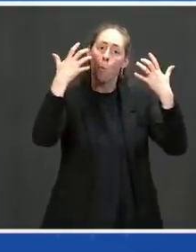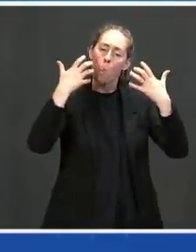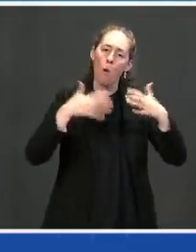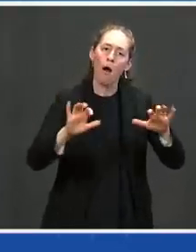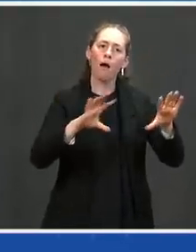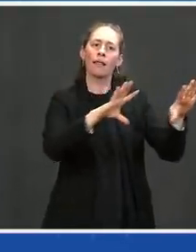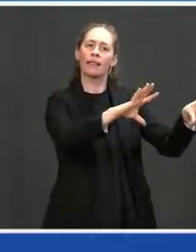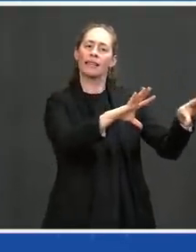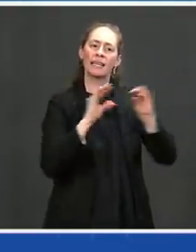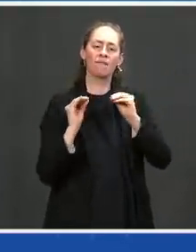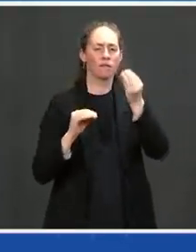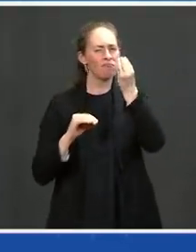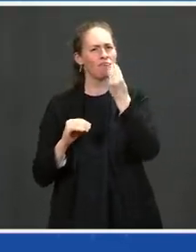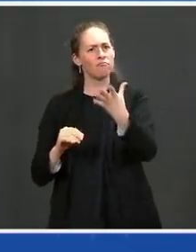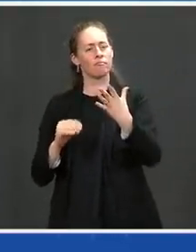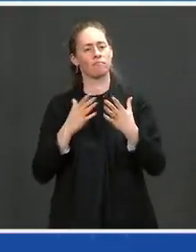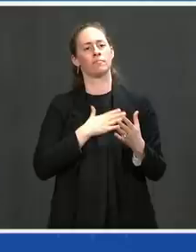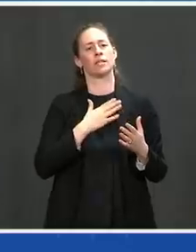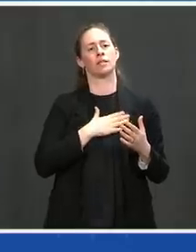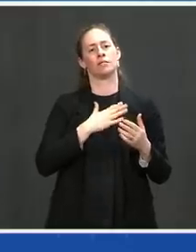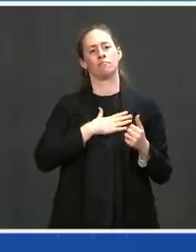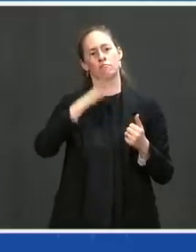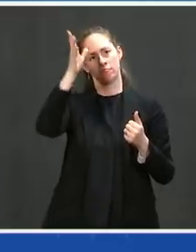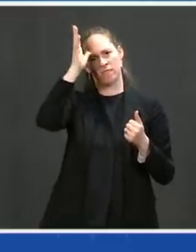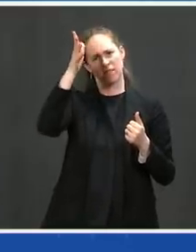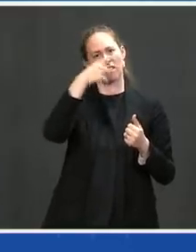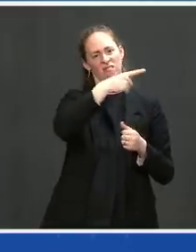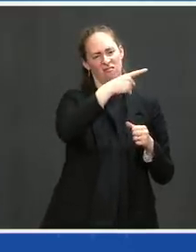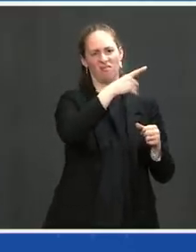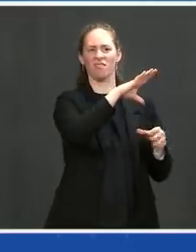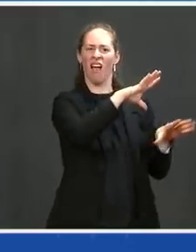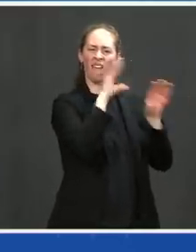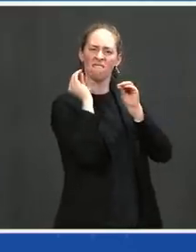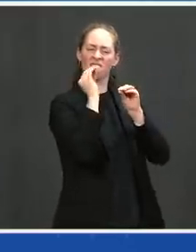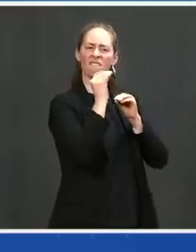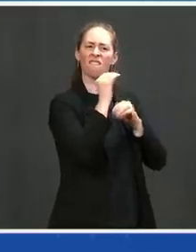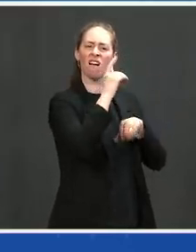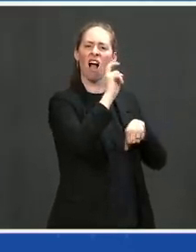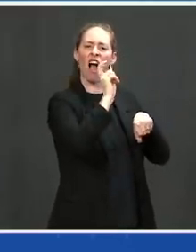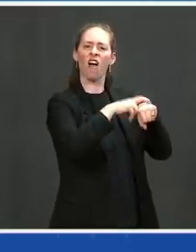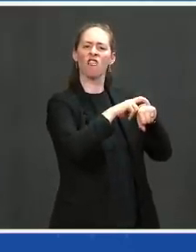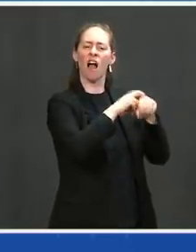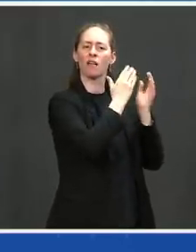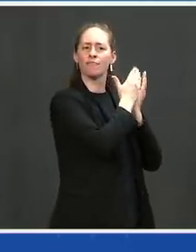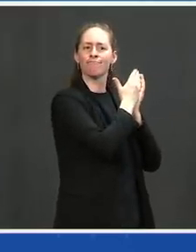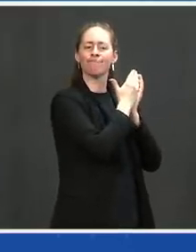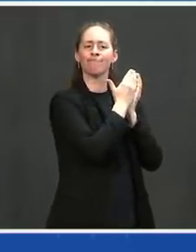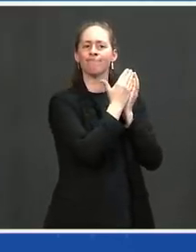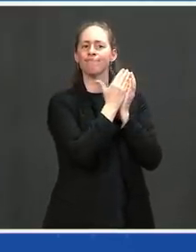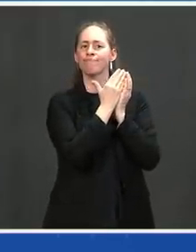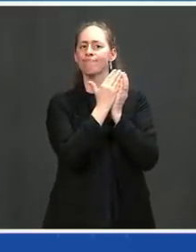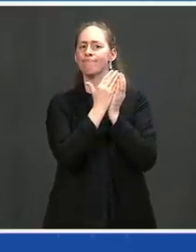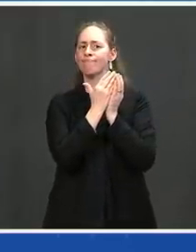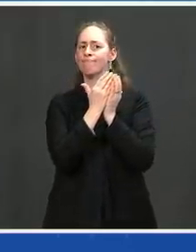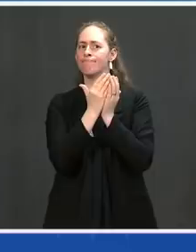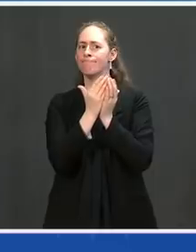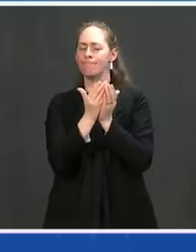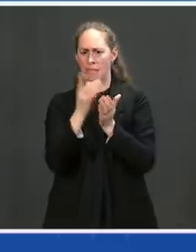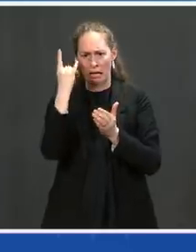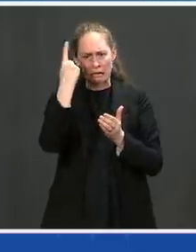in the Irish Sea, expectation was: Was he going to live long enough on that ship to get to the United States of America?